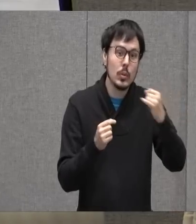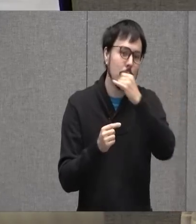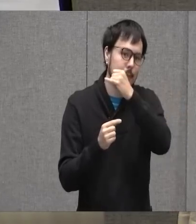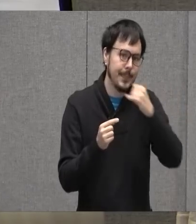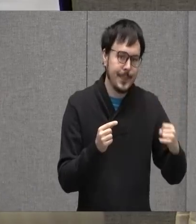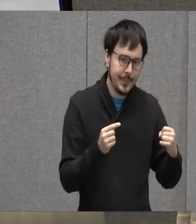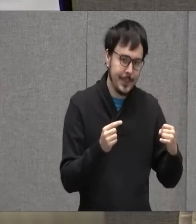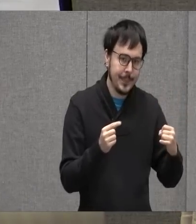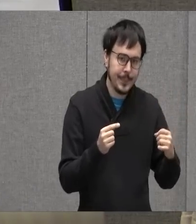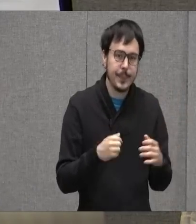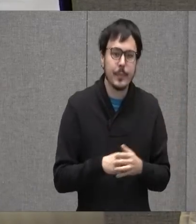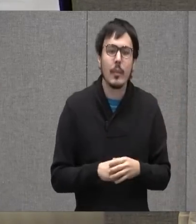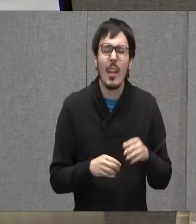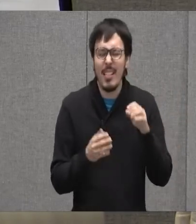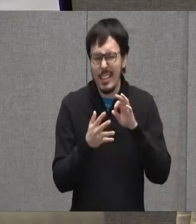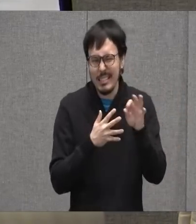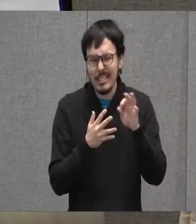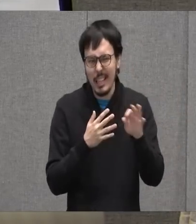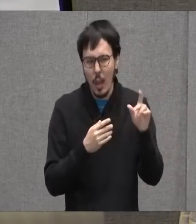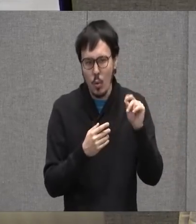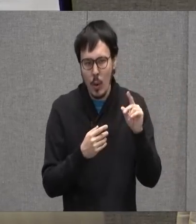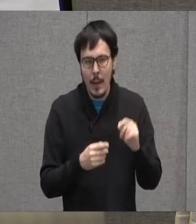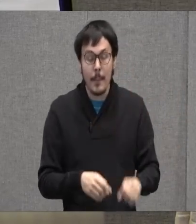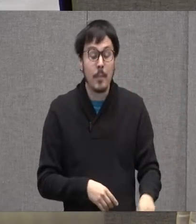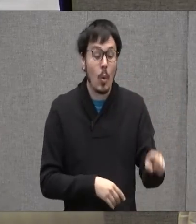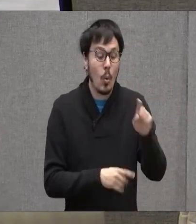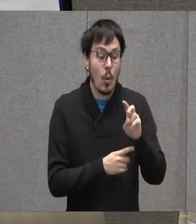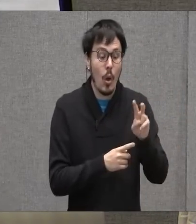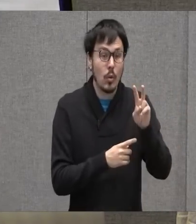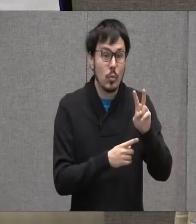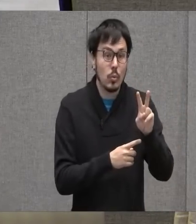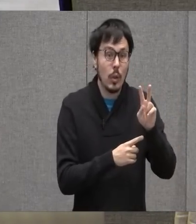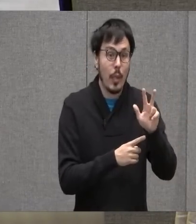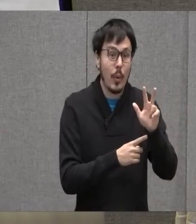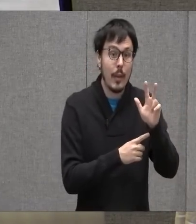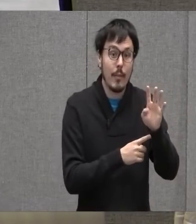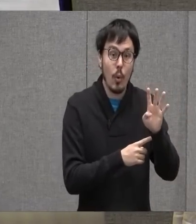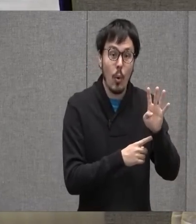One, two, three, four, five, don't forget the cross.